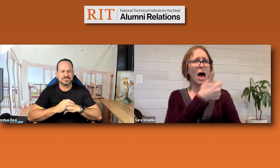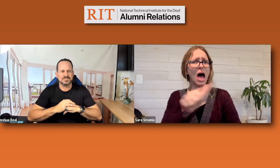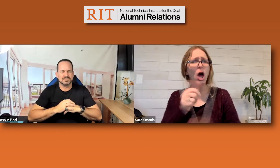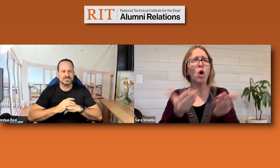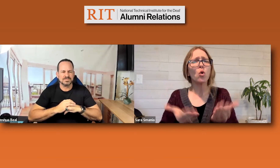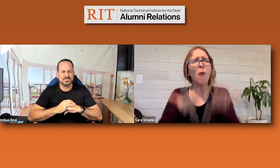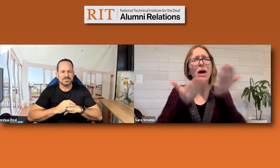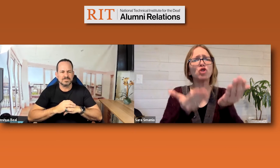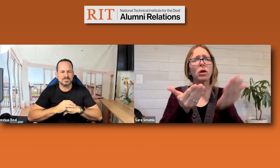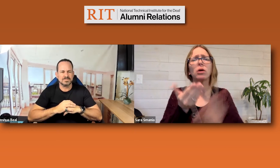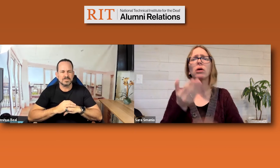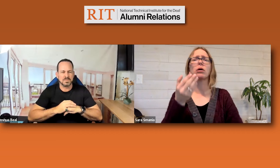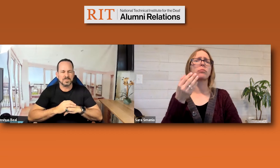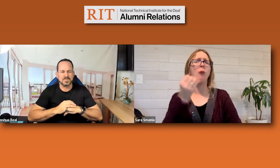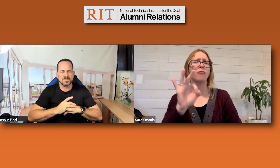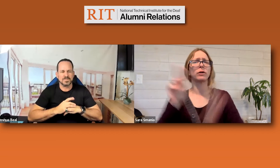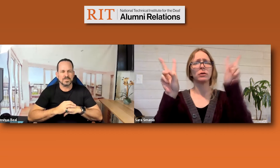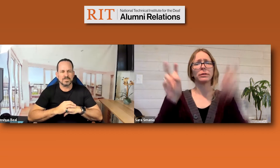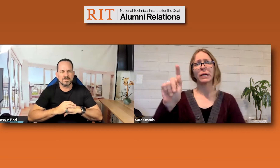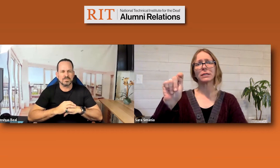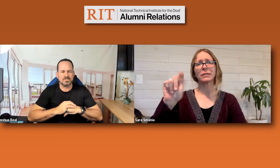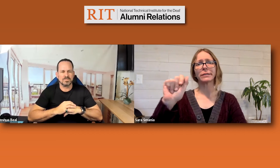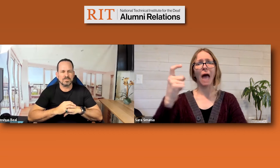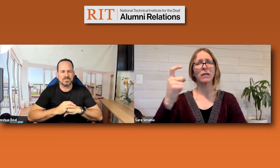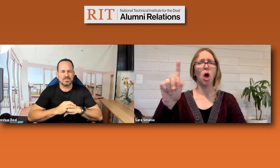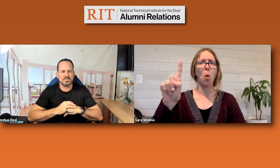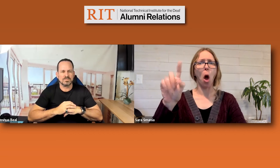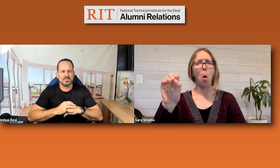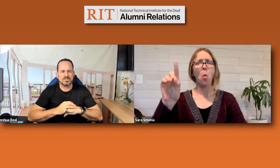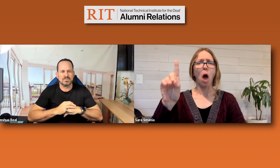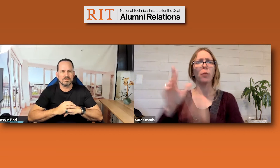Our first question is, "Do you have any recommendations